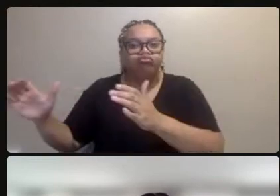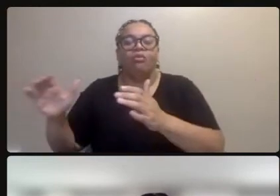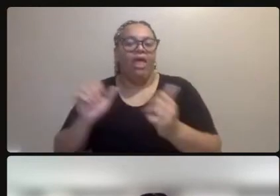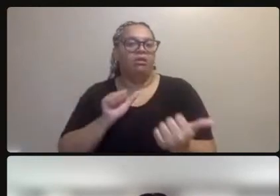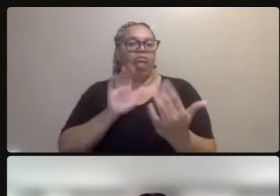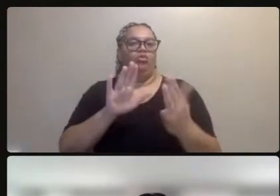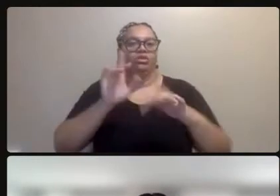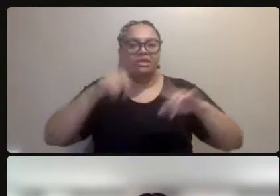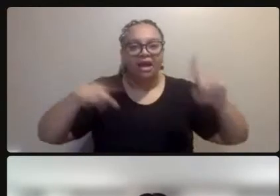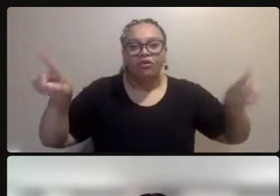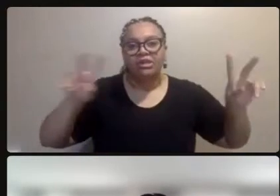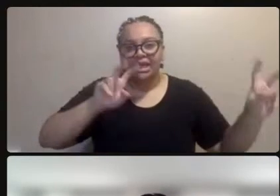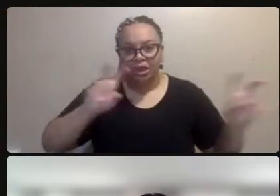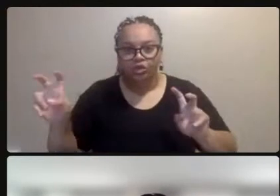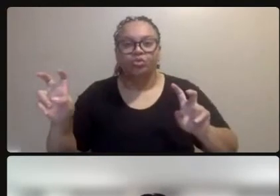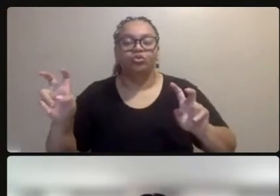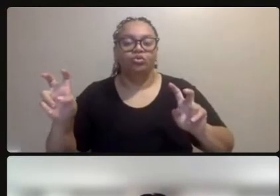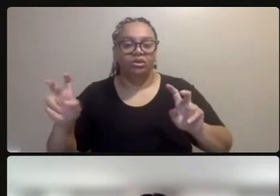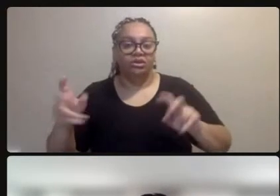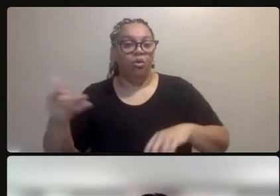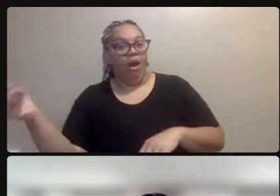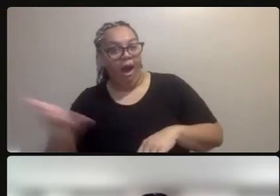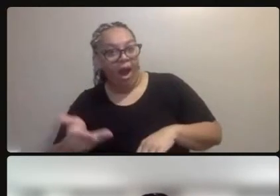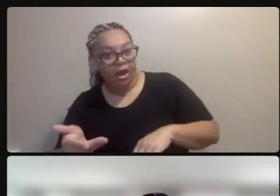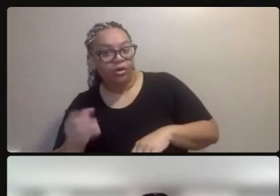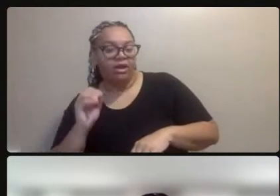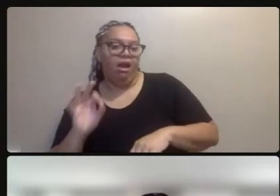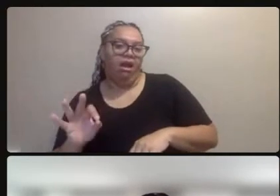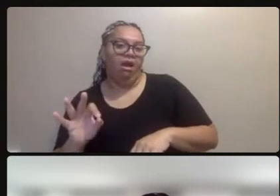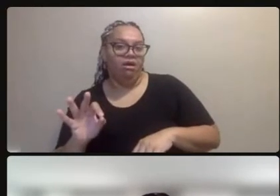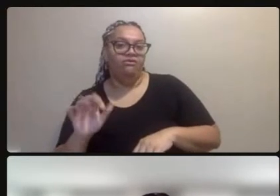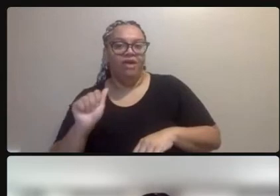CONSEQUENCE I WAS ASKED TO BE